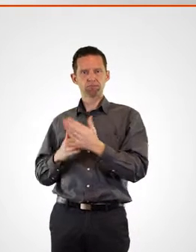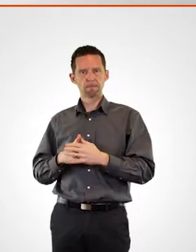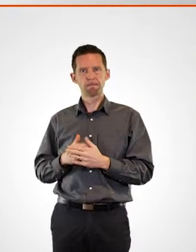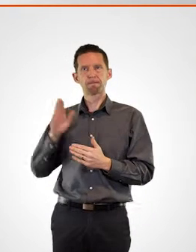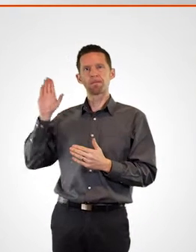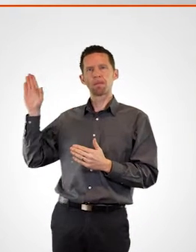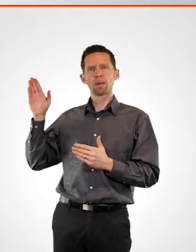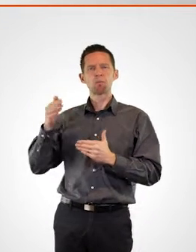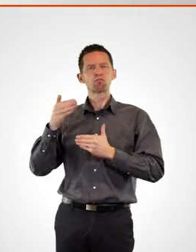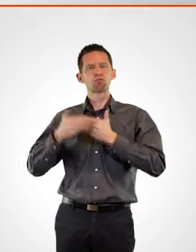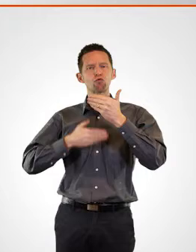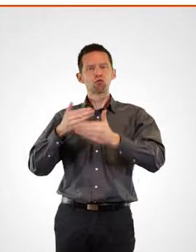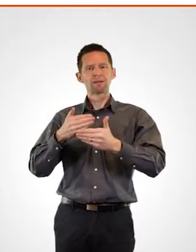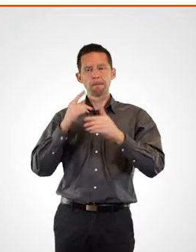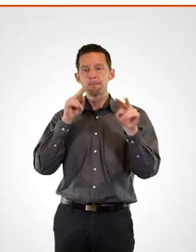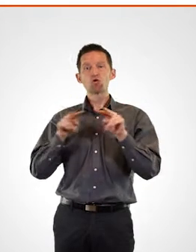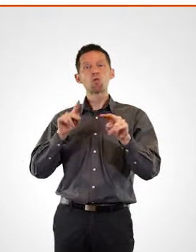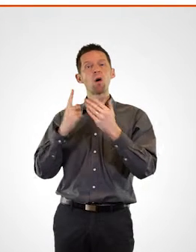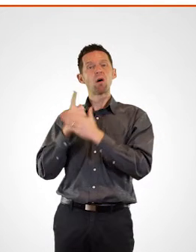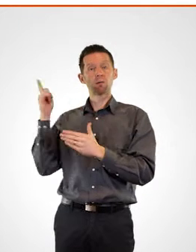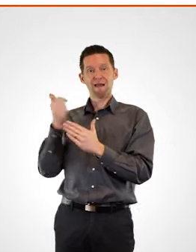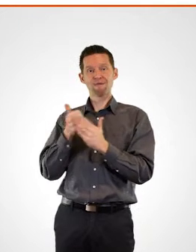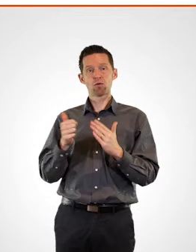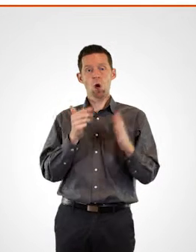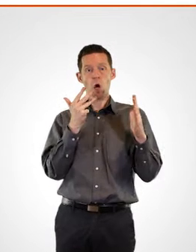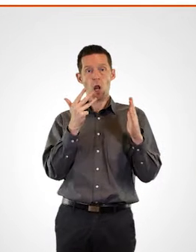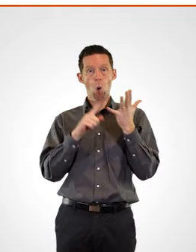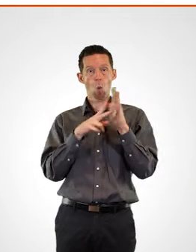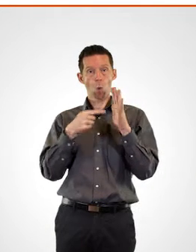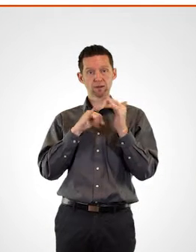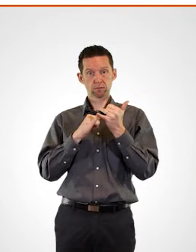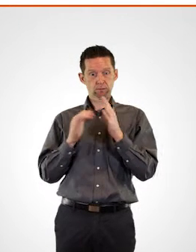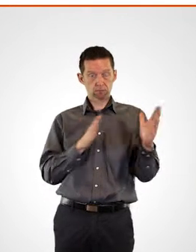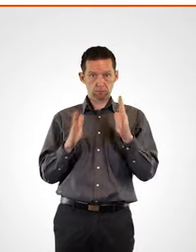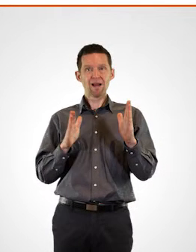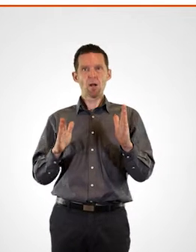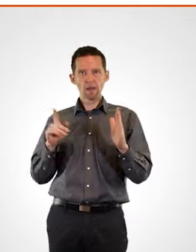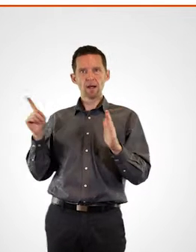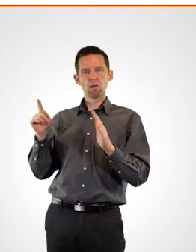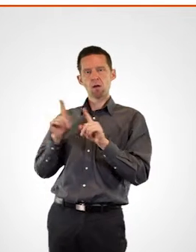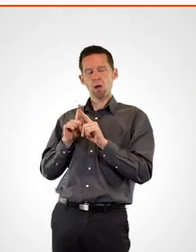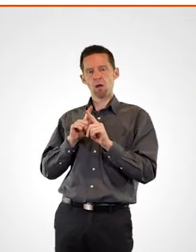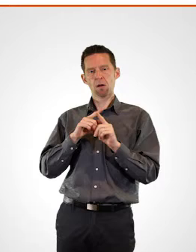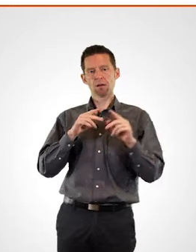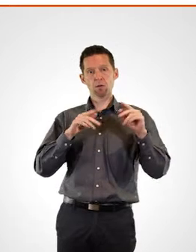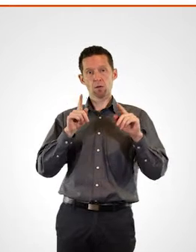of progress monitoring. Progress monitoring occurs every nine units and it is cumulative in nature